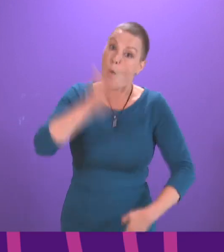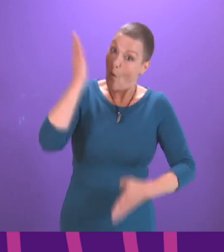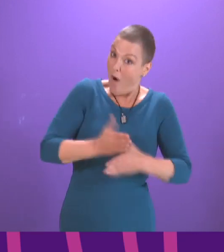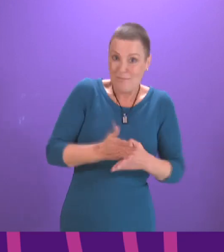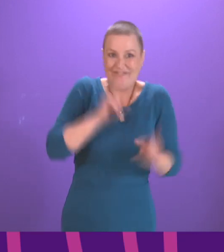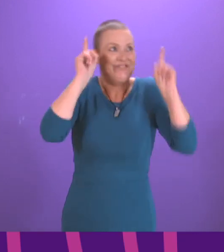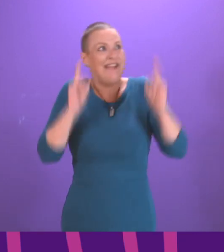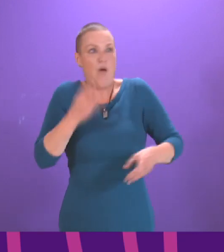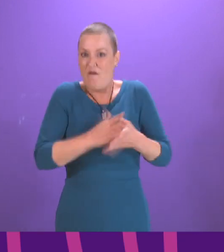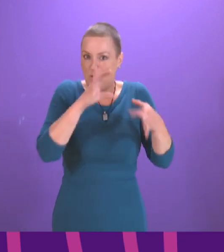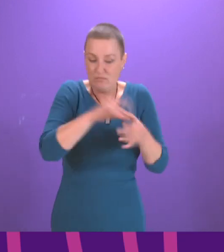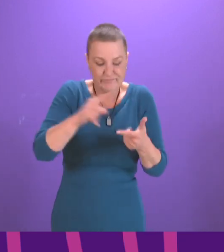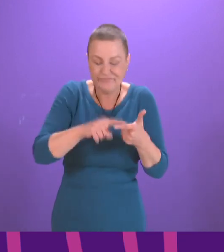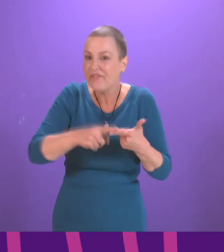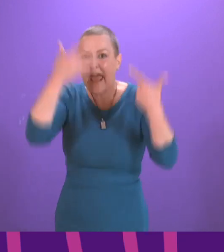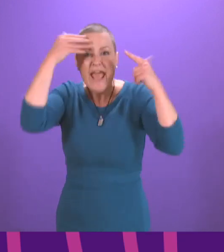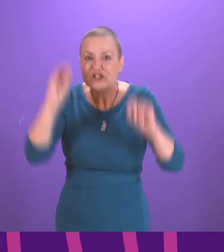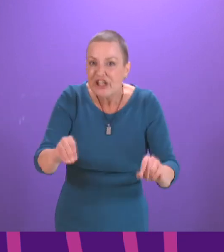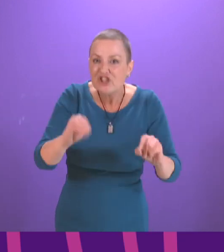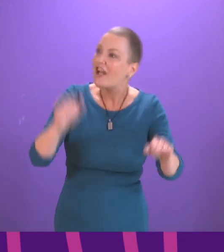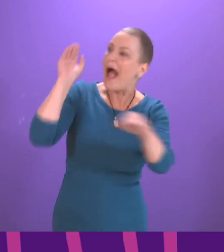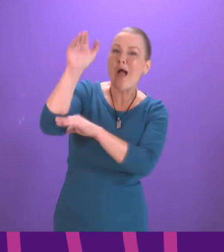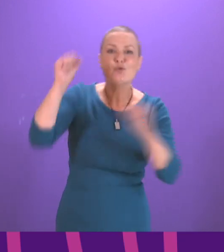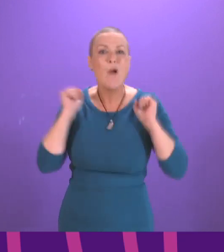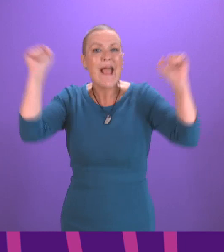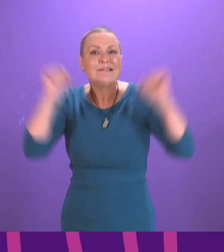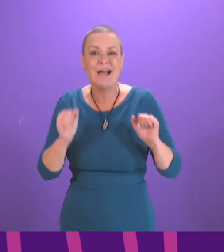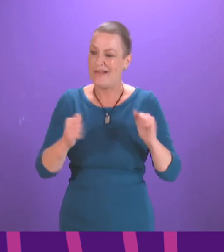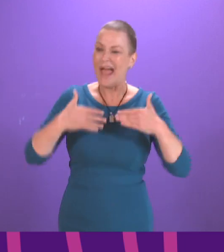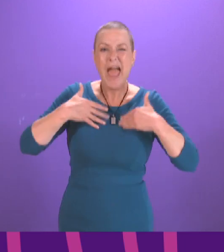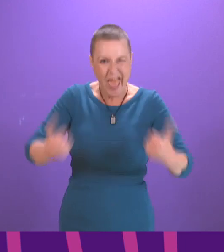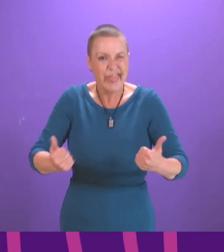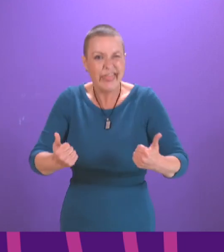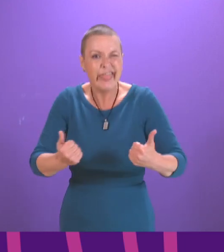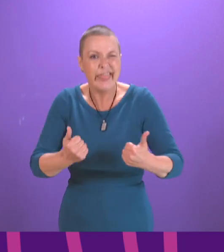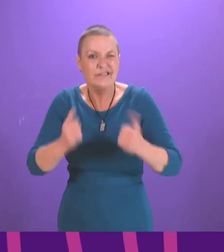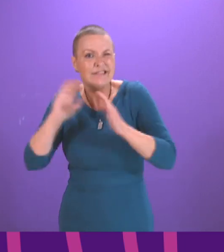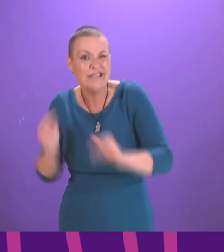from home—education, local outdoor exercise, healthcare or caring responsibilities and